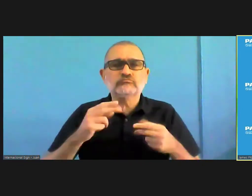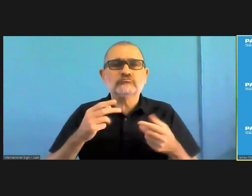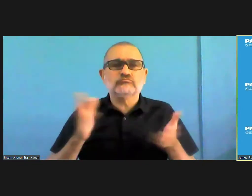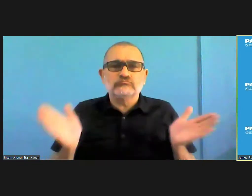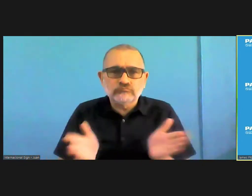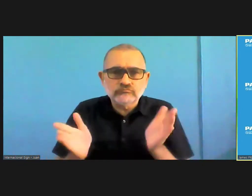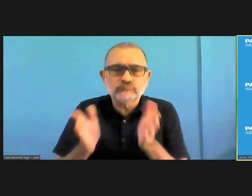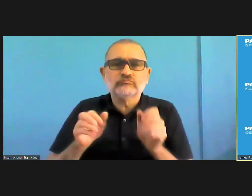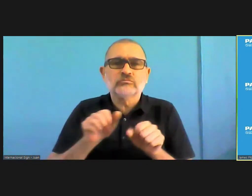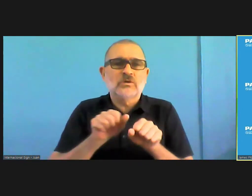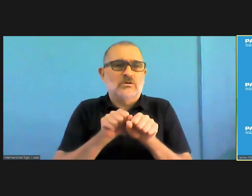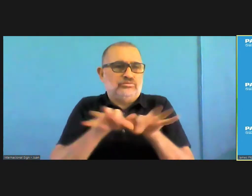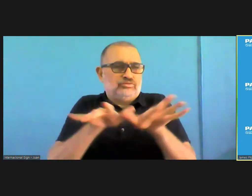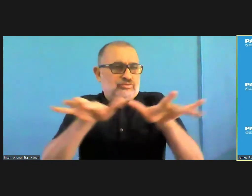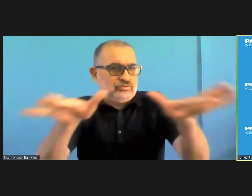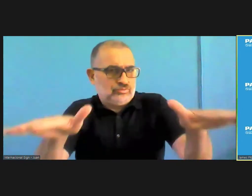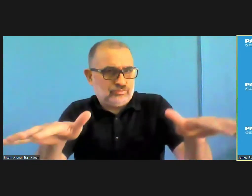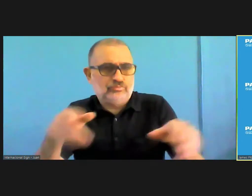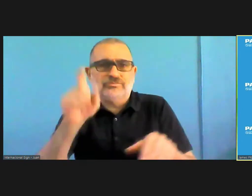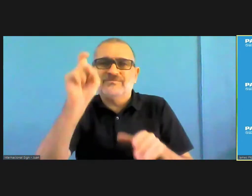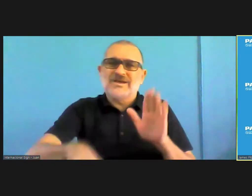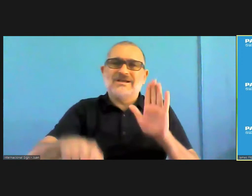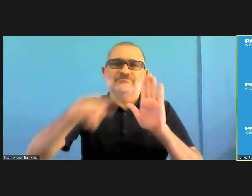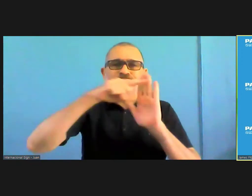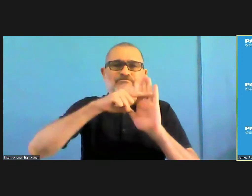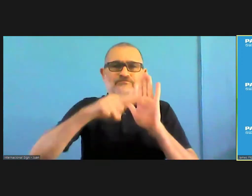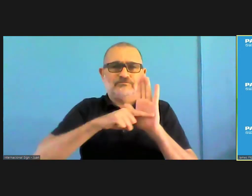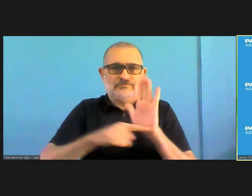renew their commitment to the recommendations of the high